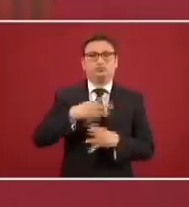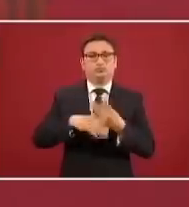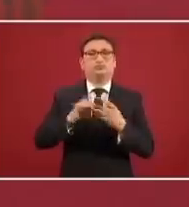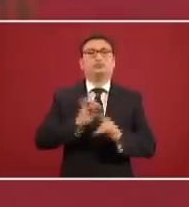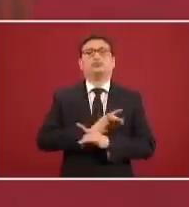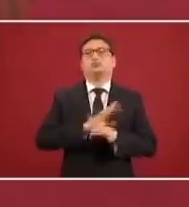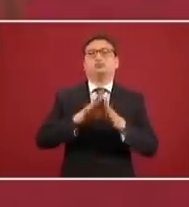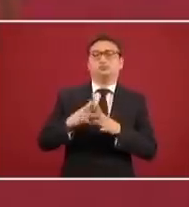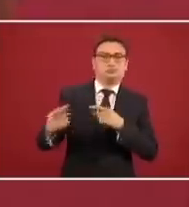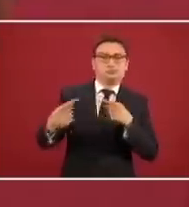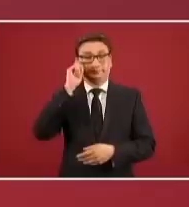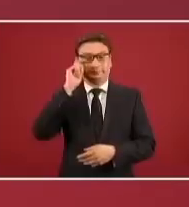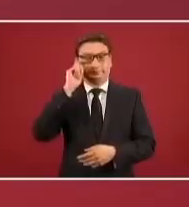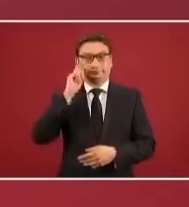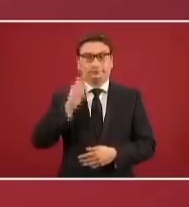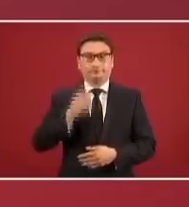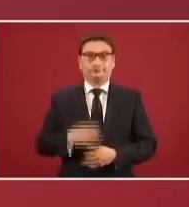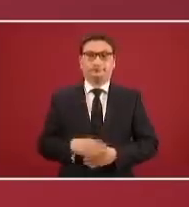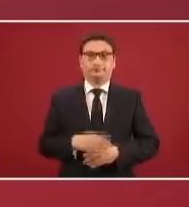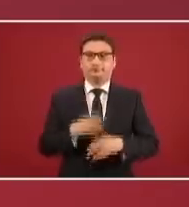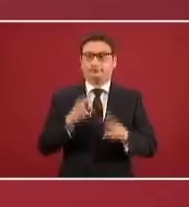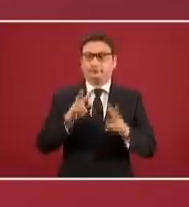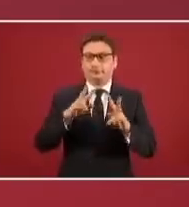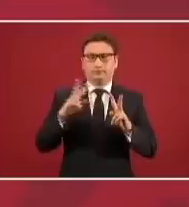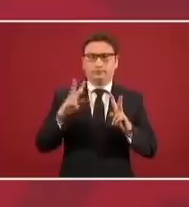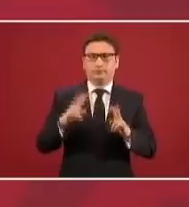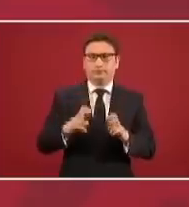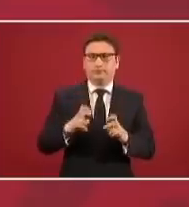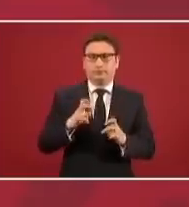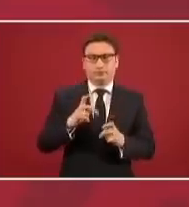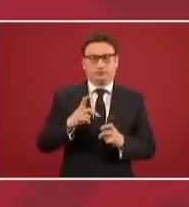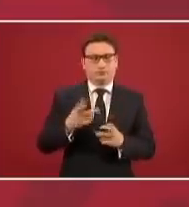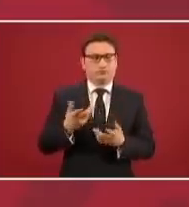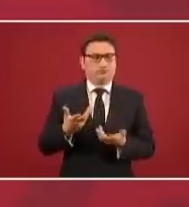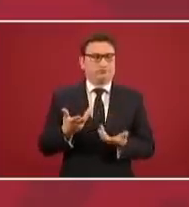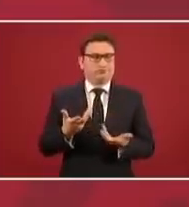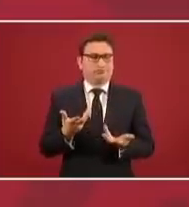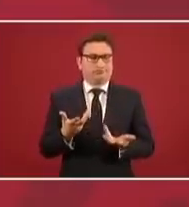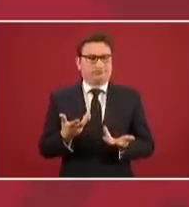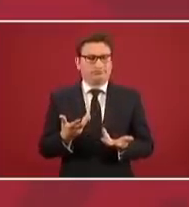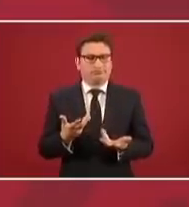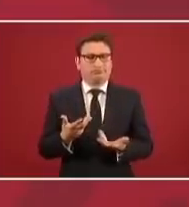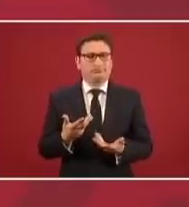person or your audience a high number